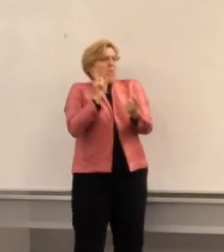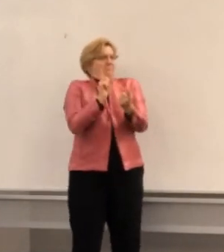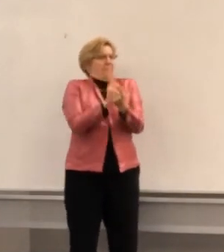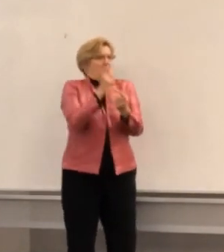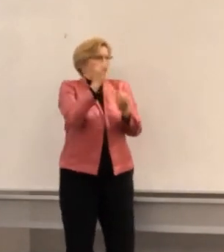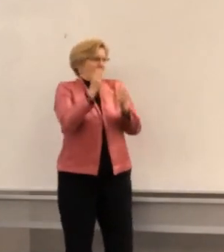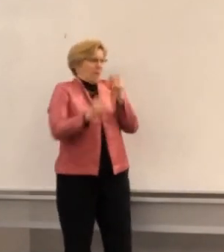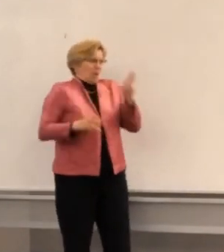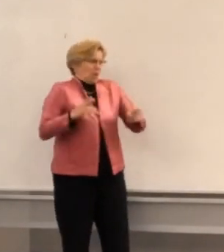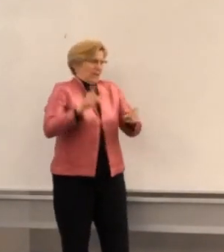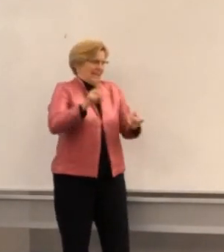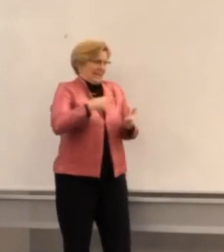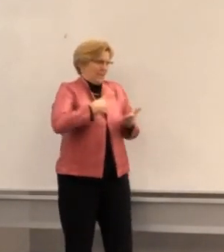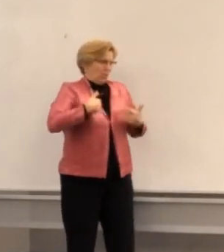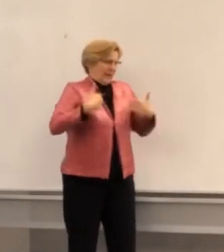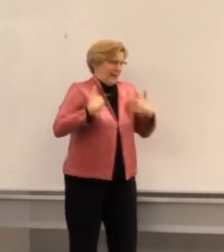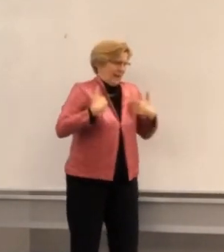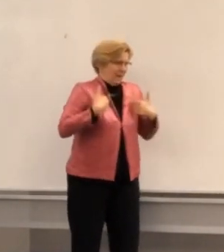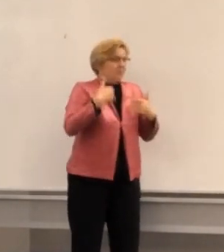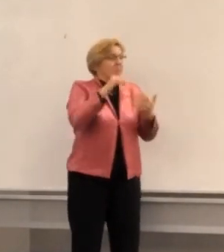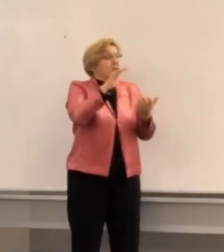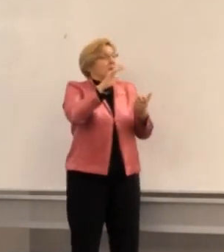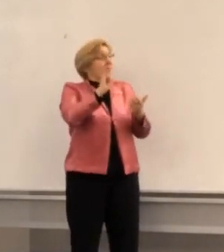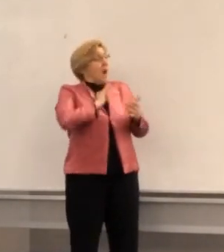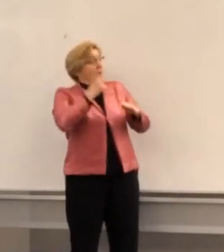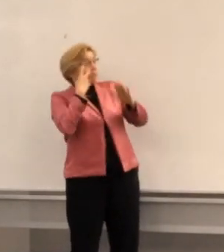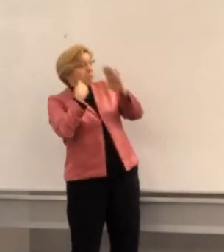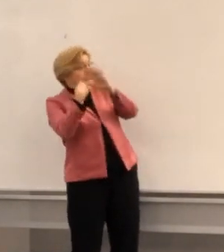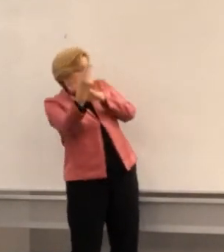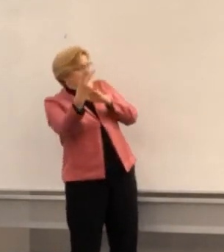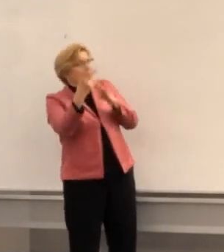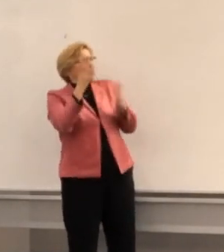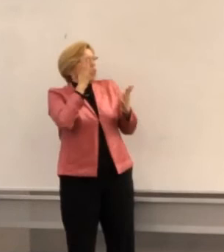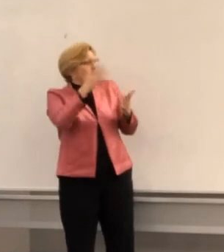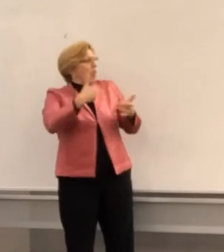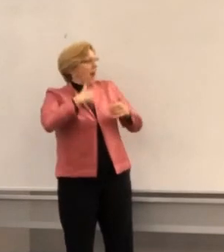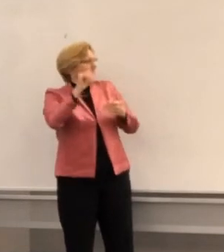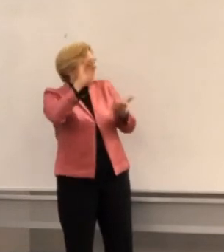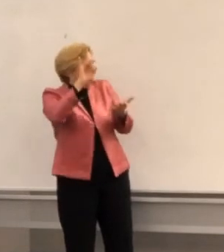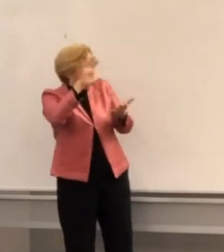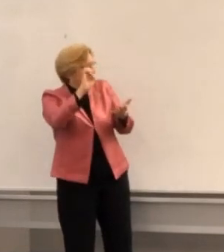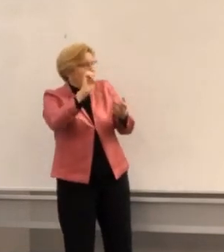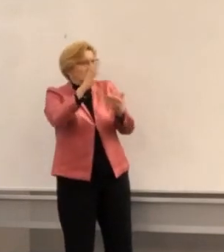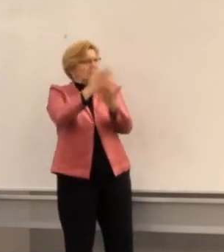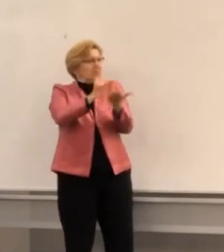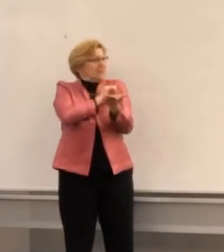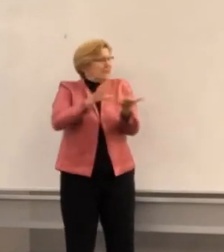of developing that language. And so this met one of the urgent needs that we have identified as an institution and I predict that we will